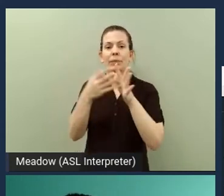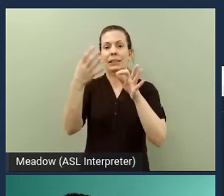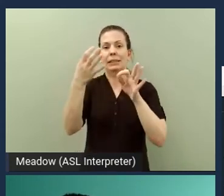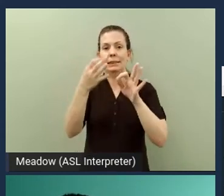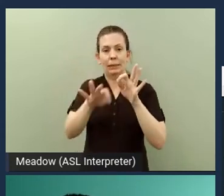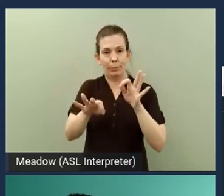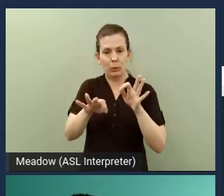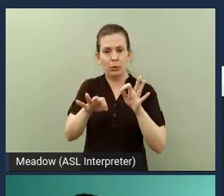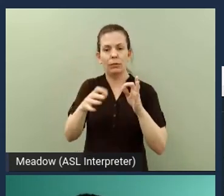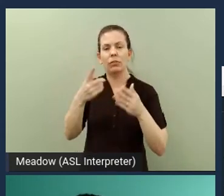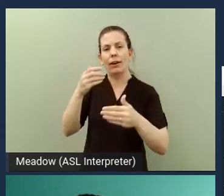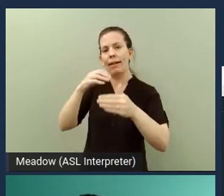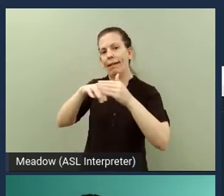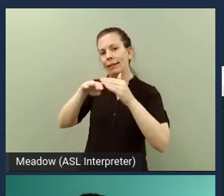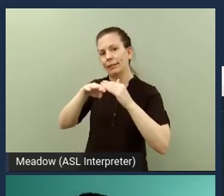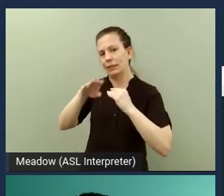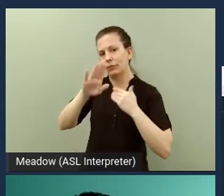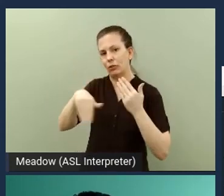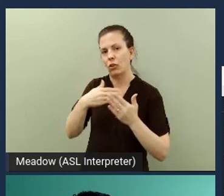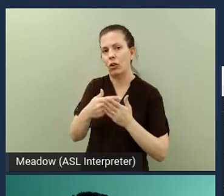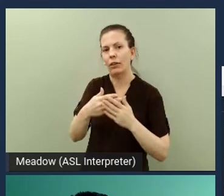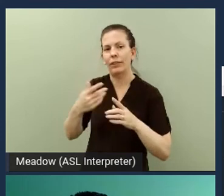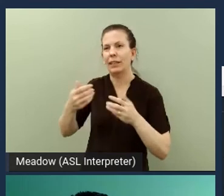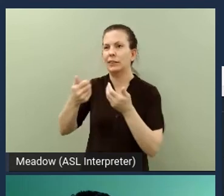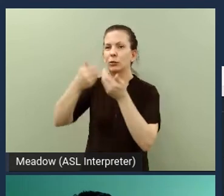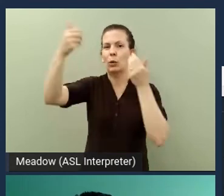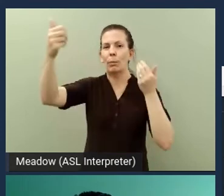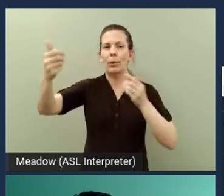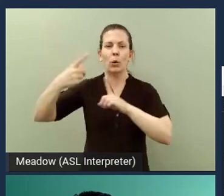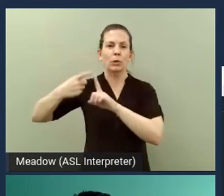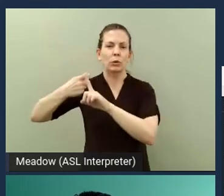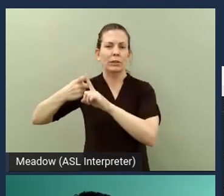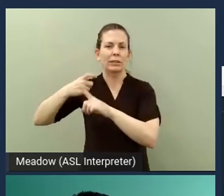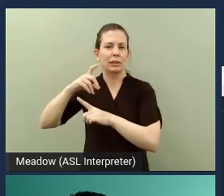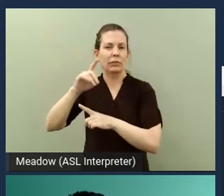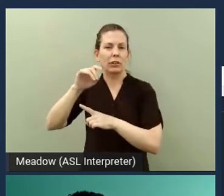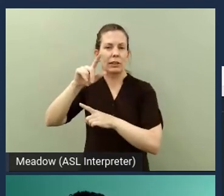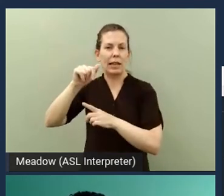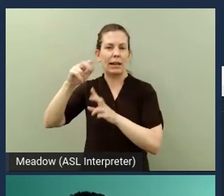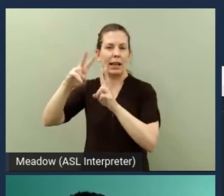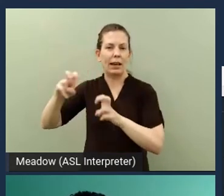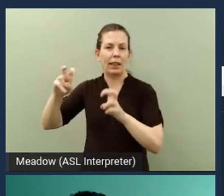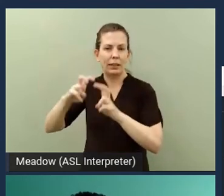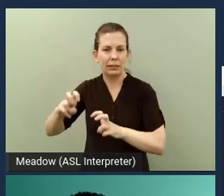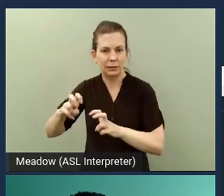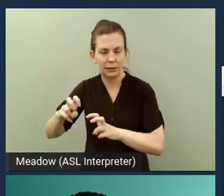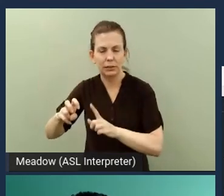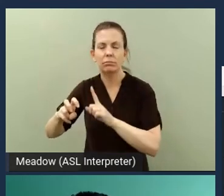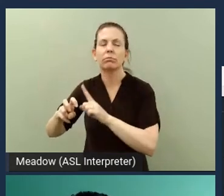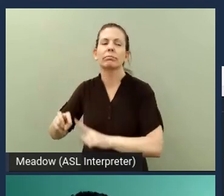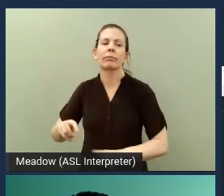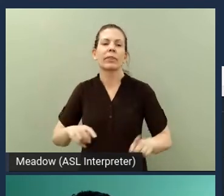access to all of these kind of remote sources of data and analytics and getting the data scientists and engineers